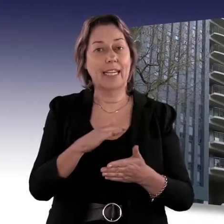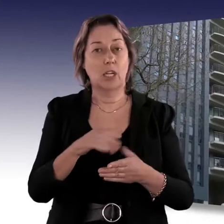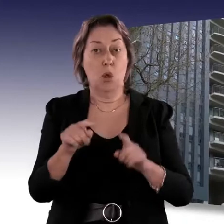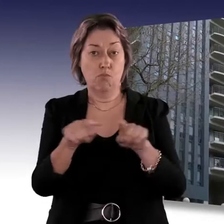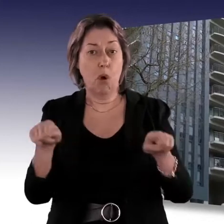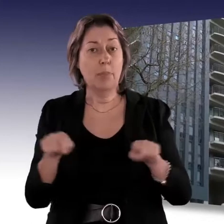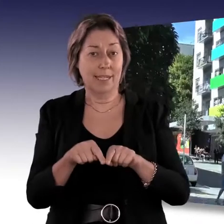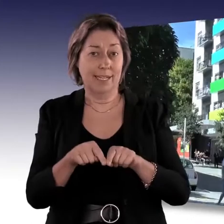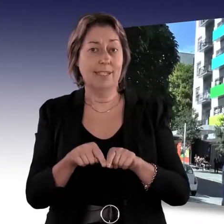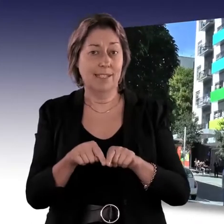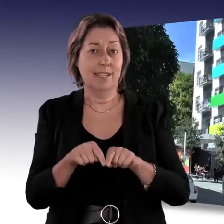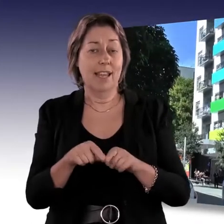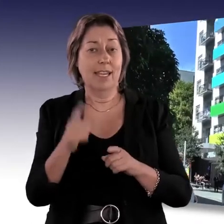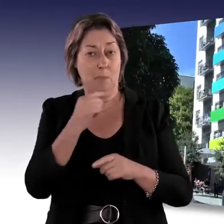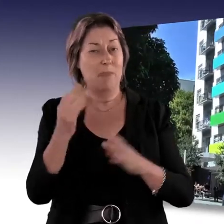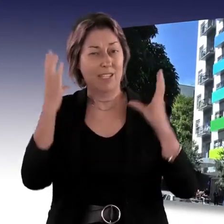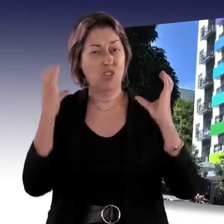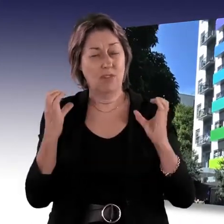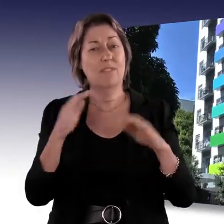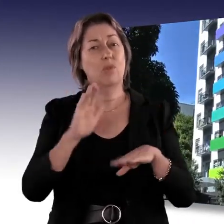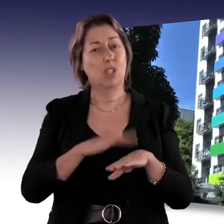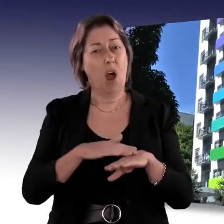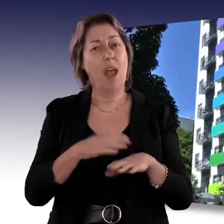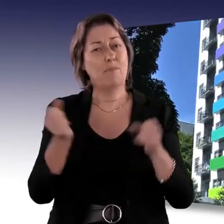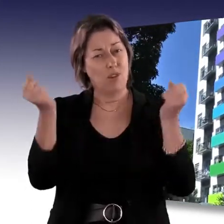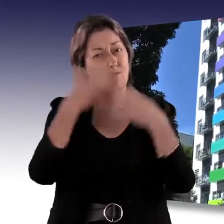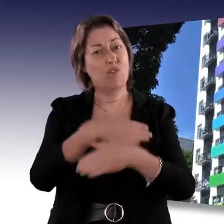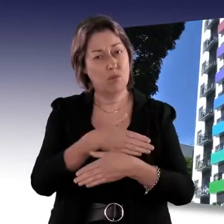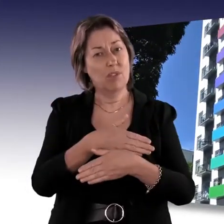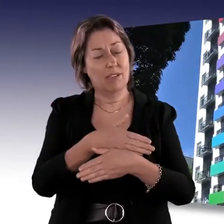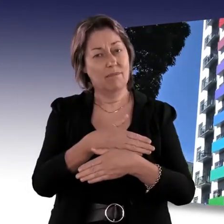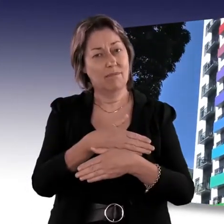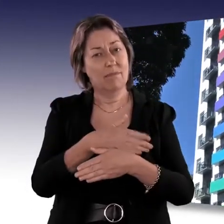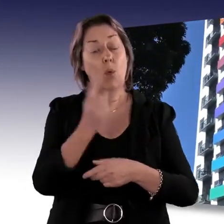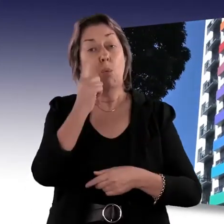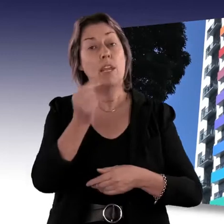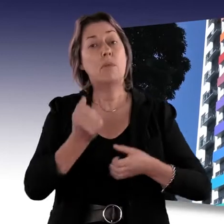We know that buying or selling properties can be a stressful time and confusing